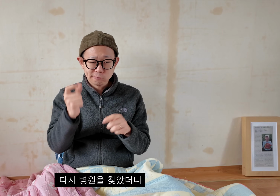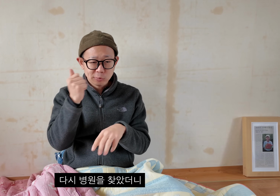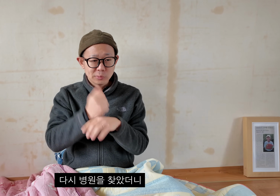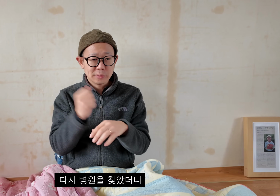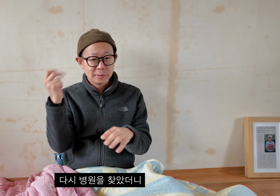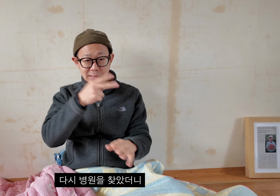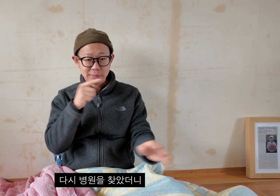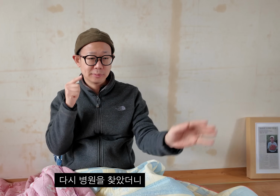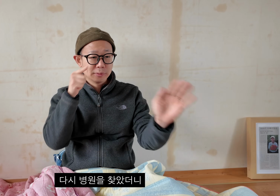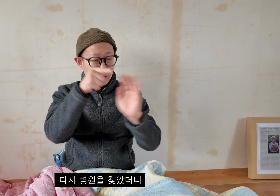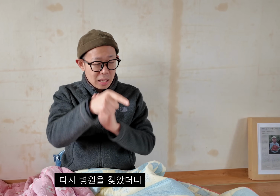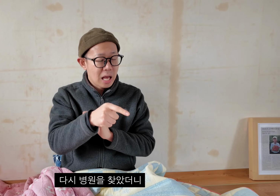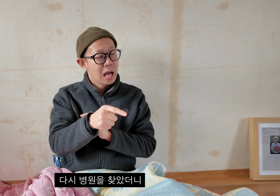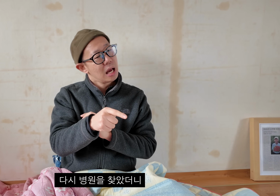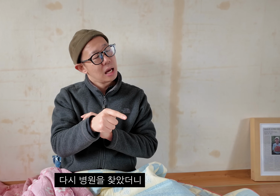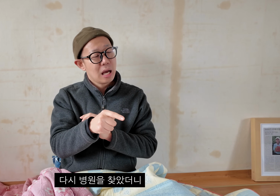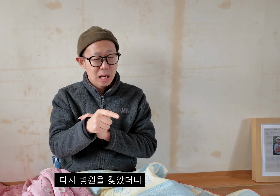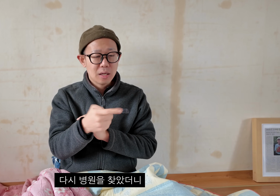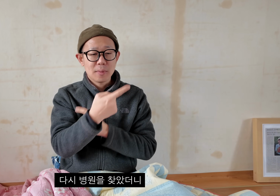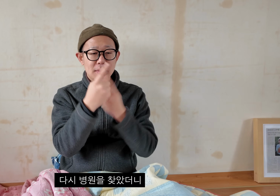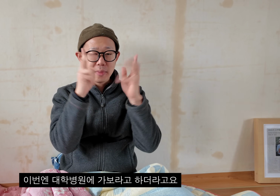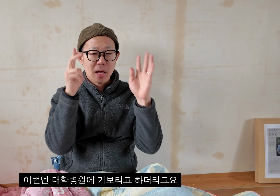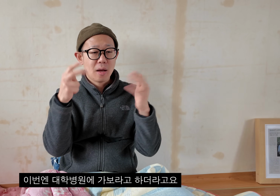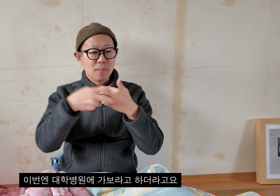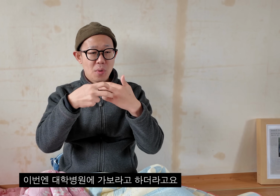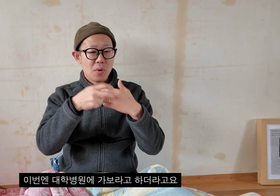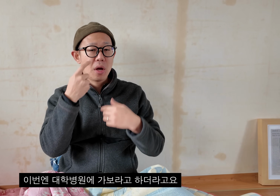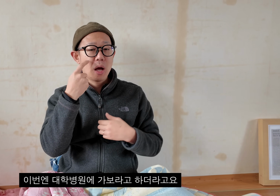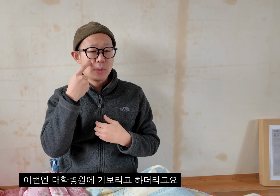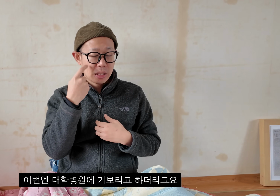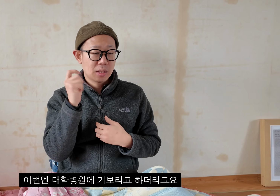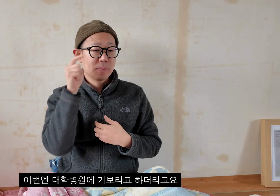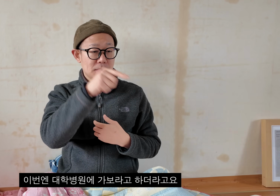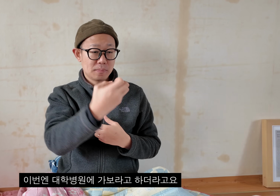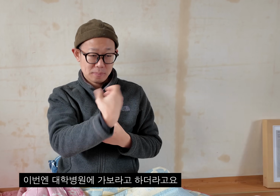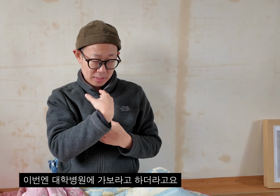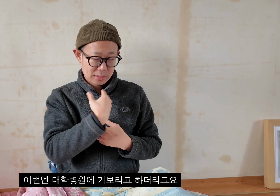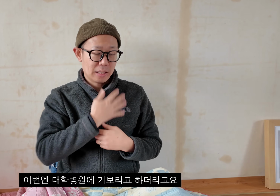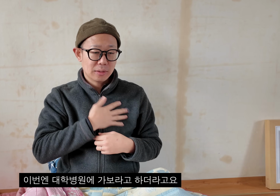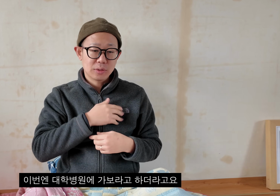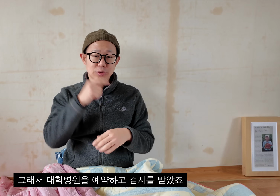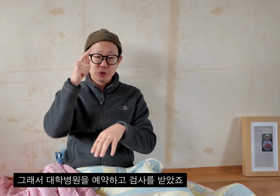So I went back. Then they told me to see a university hospital.